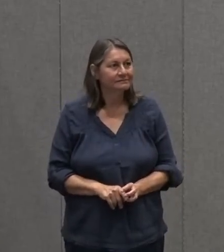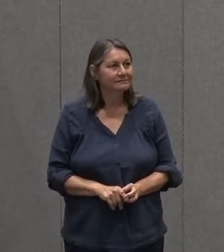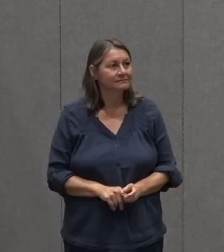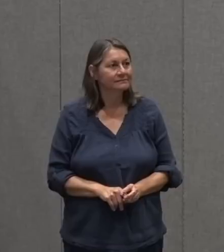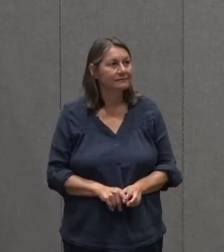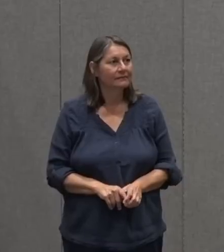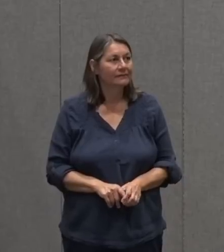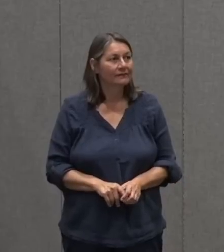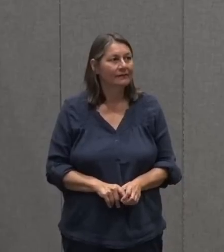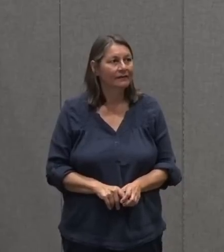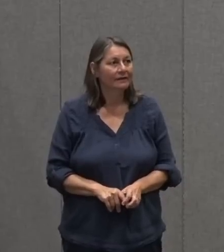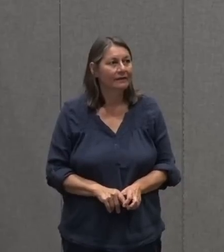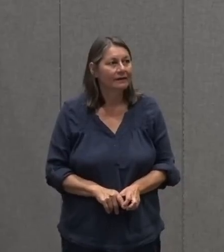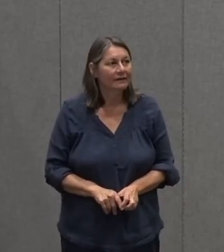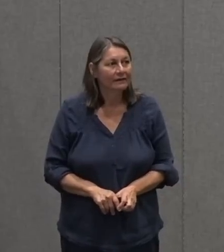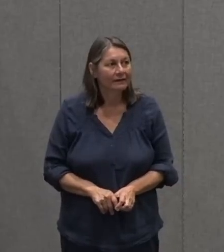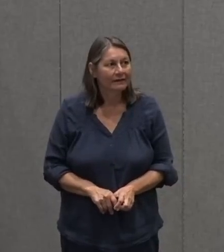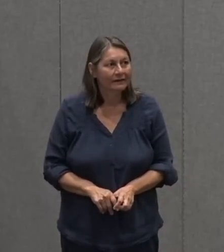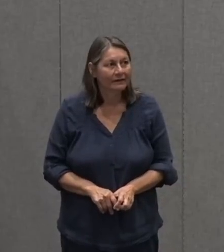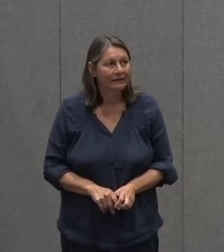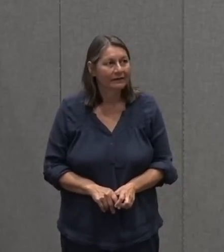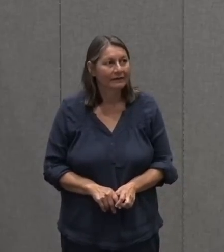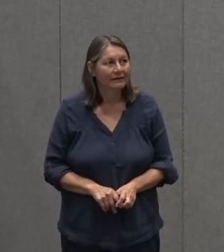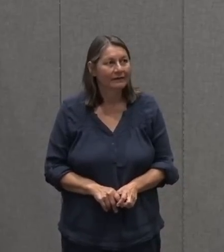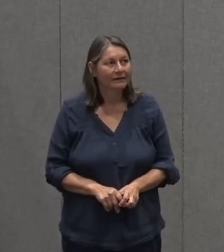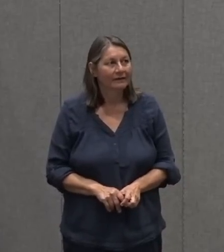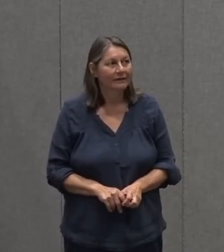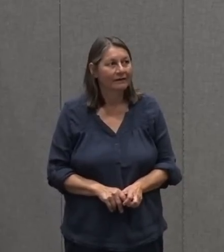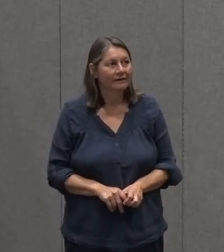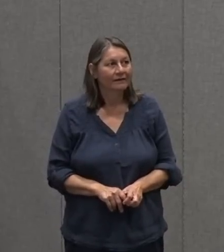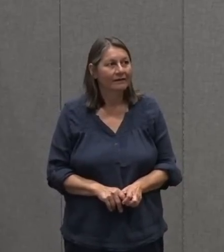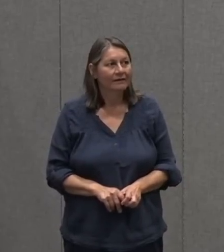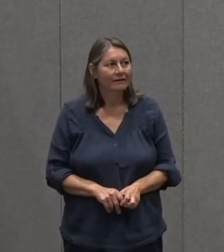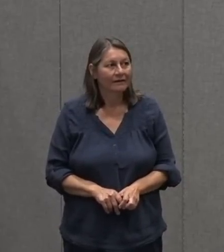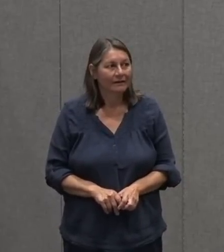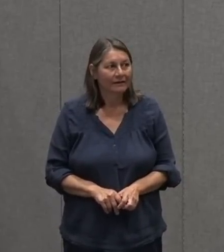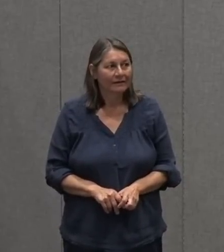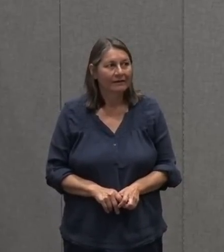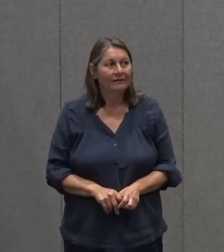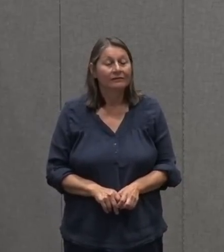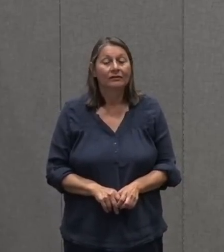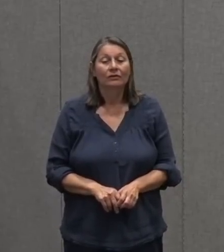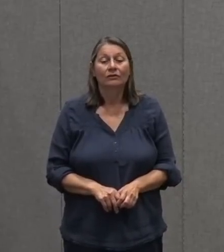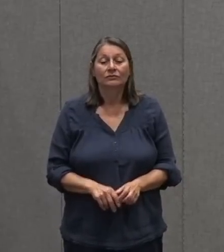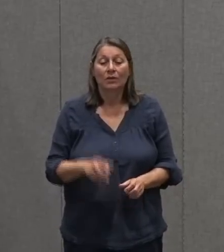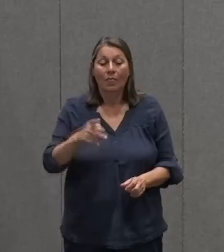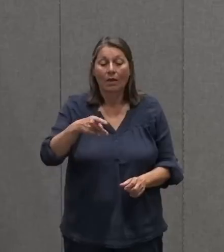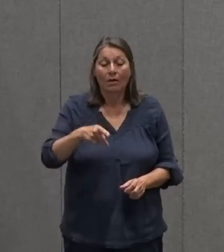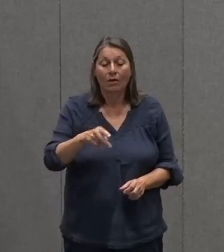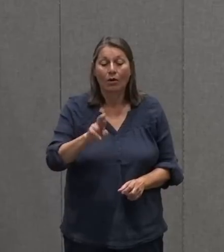So if you find the product of all the digits, and each number,